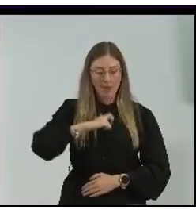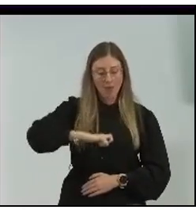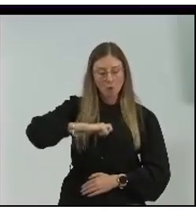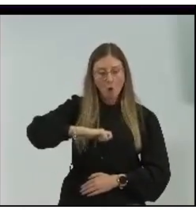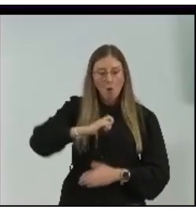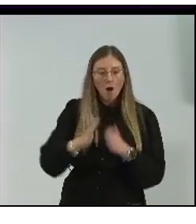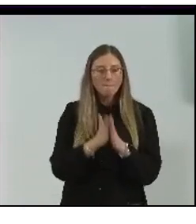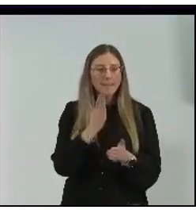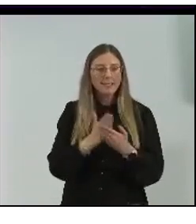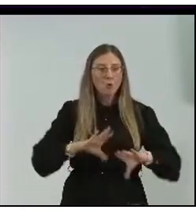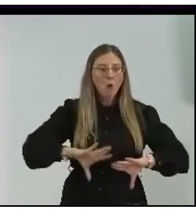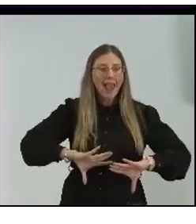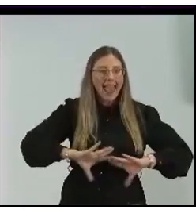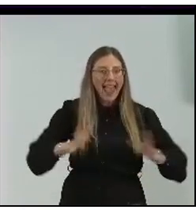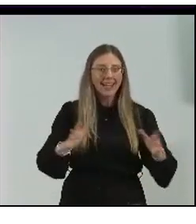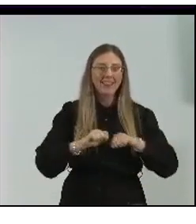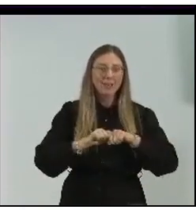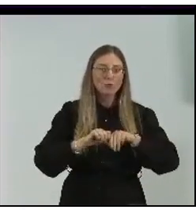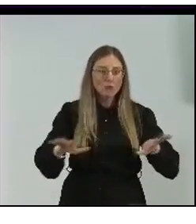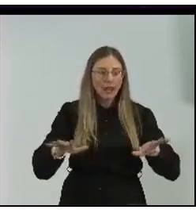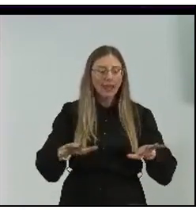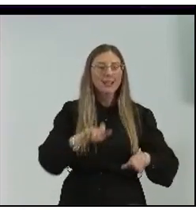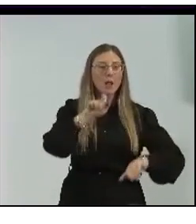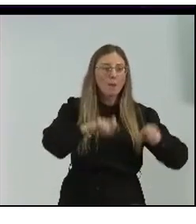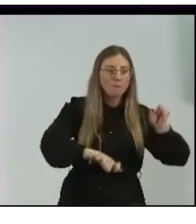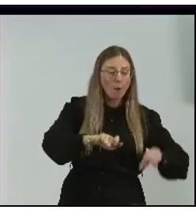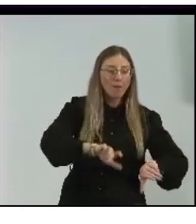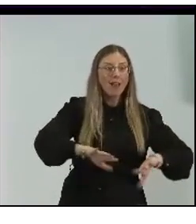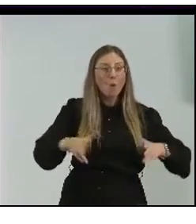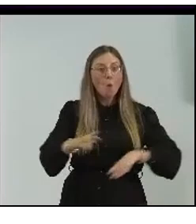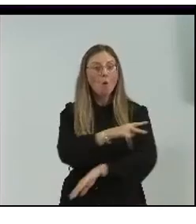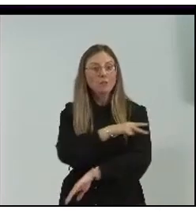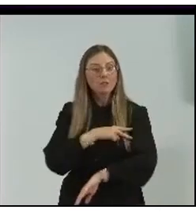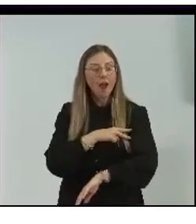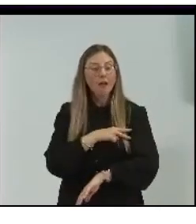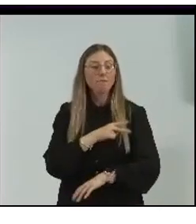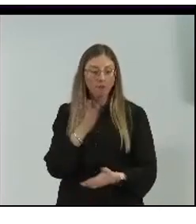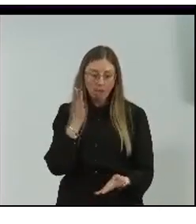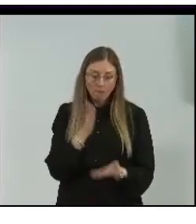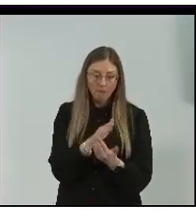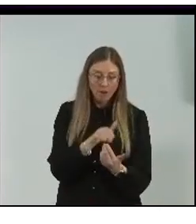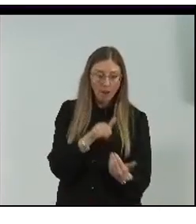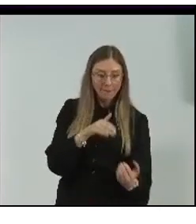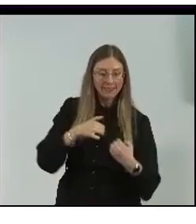make sure anything we release publicly to our staff is meets the criteria.